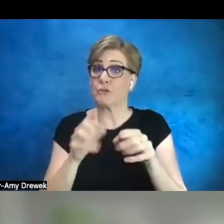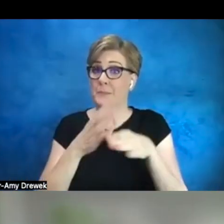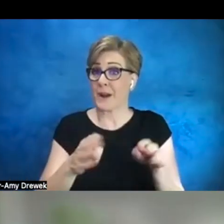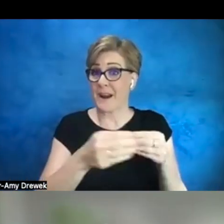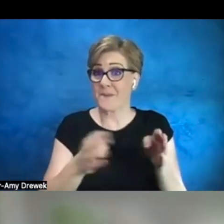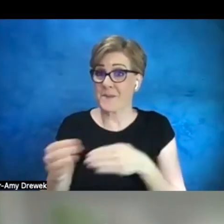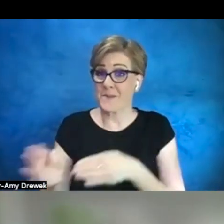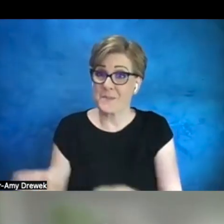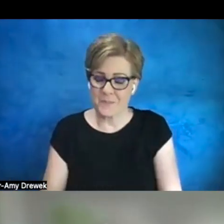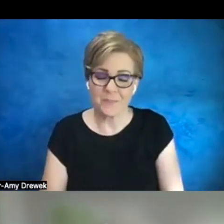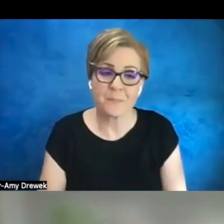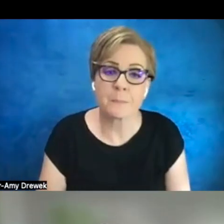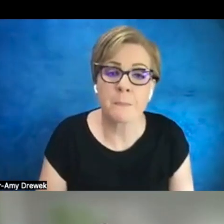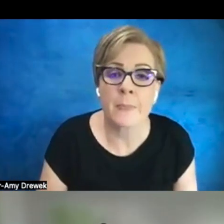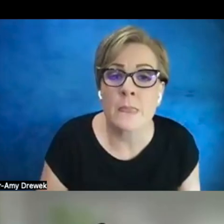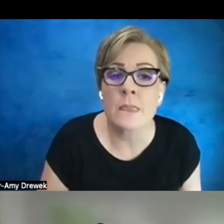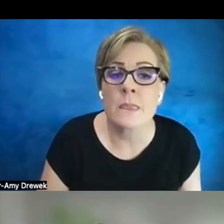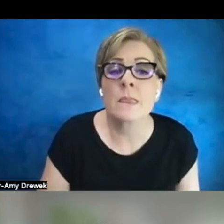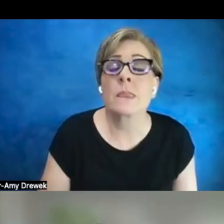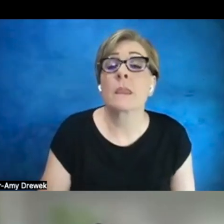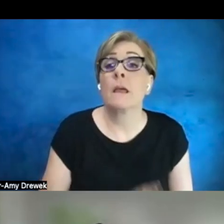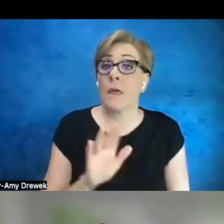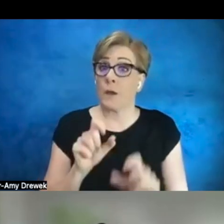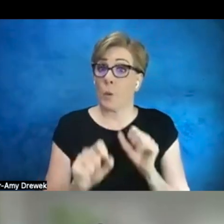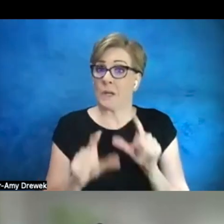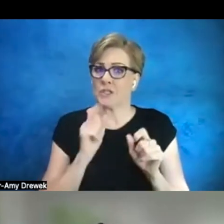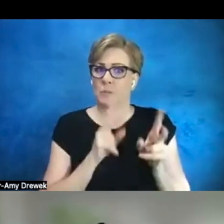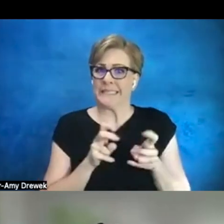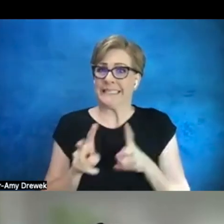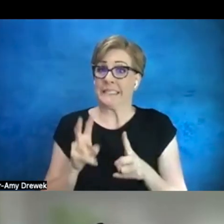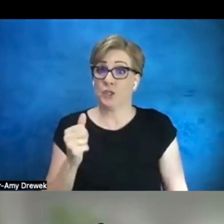I'm asking -- I'm going to put these in the chat for you all. If that's helpful, you can use them.